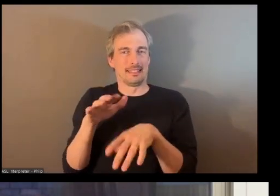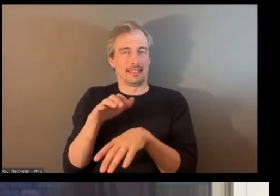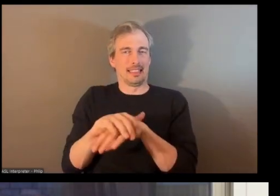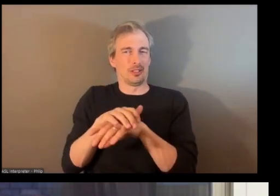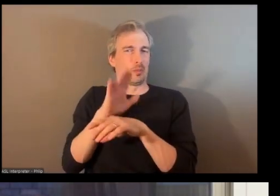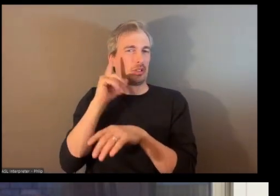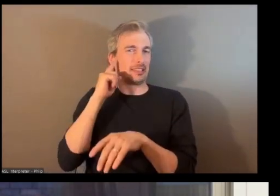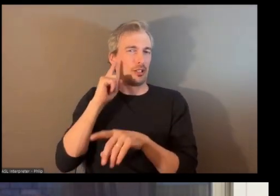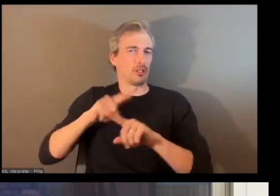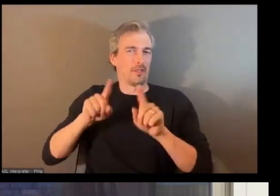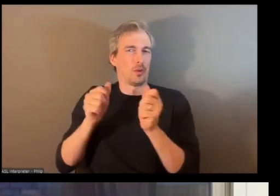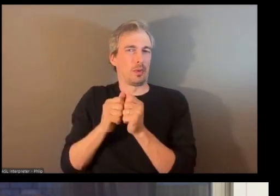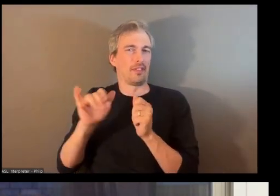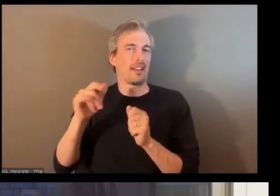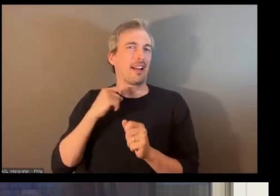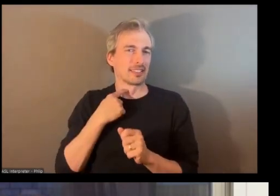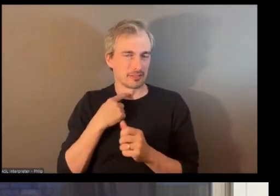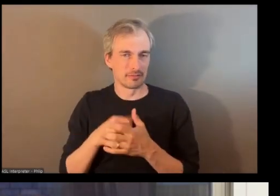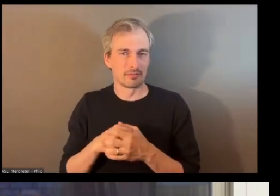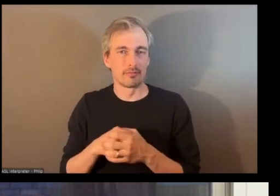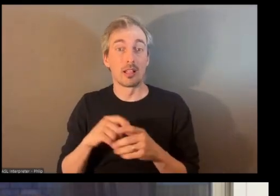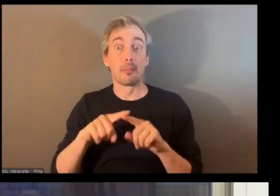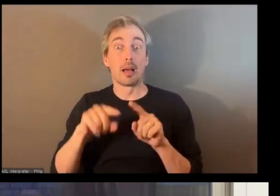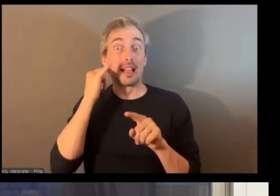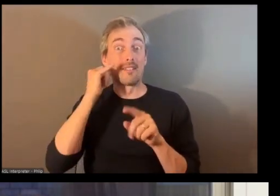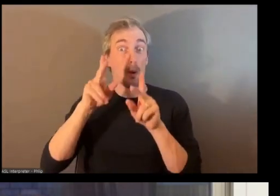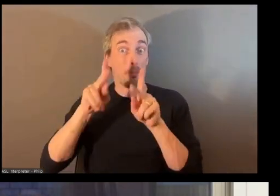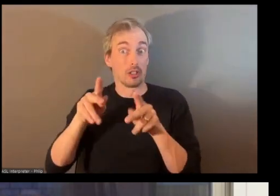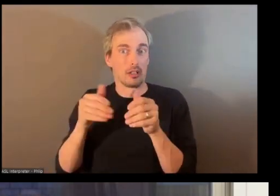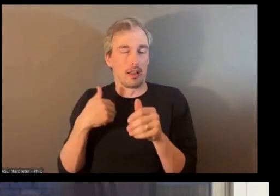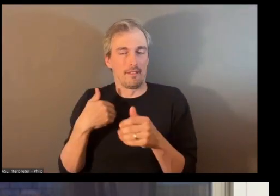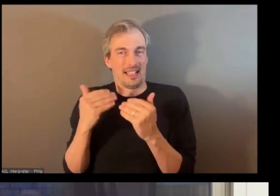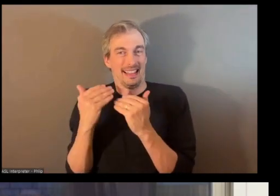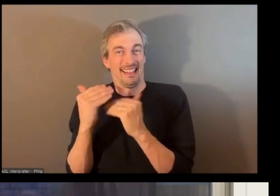English proficiency... So language tags.